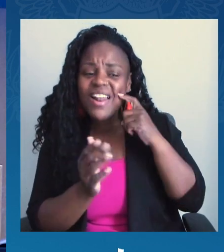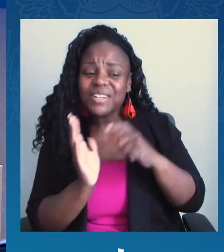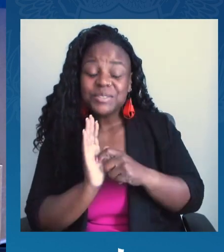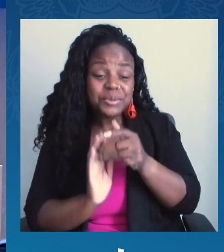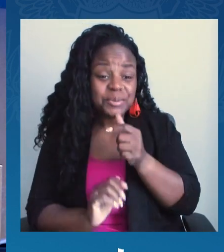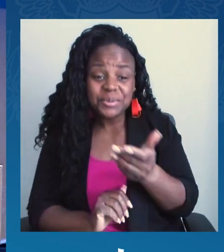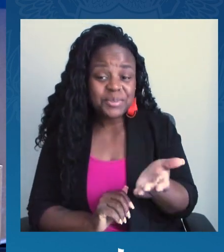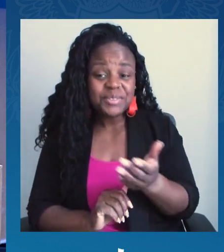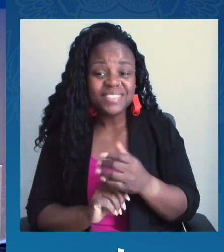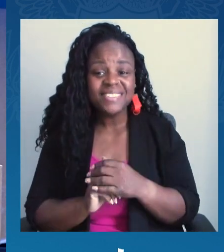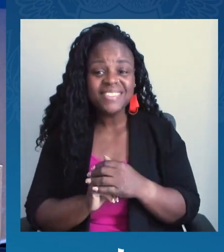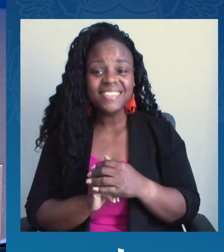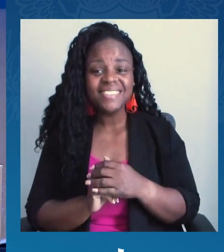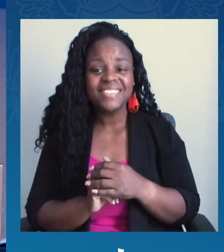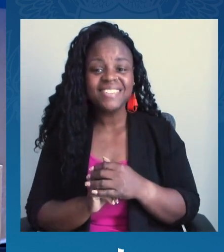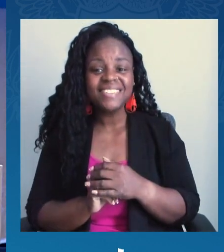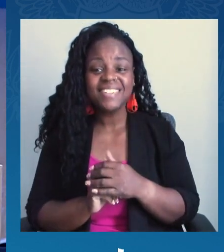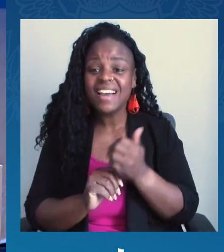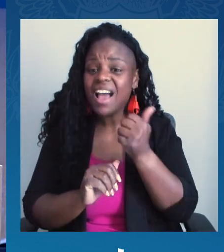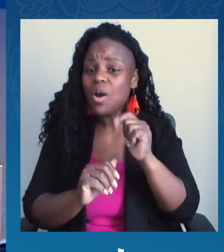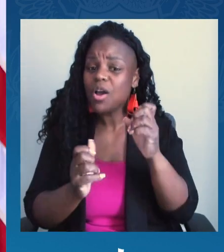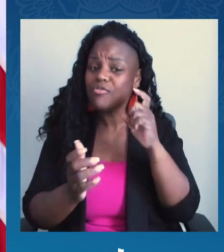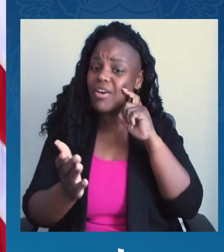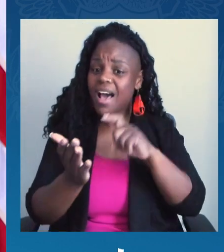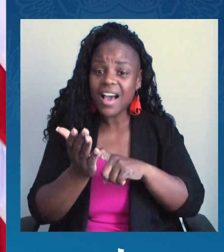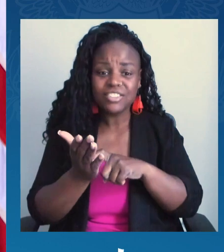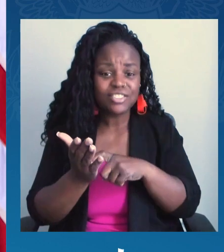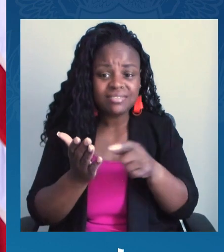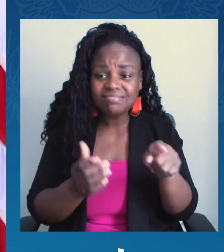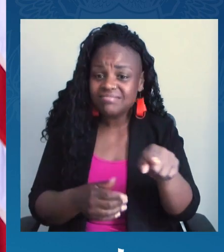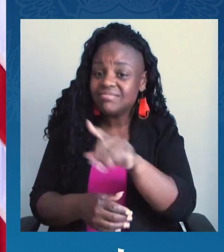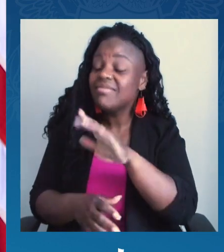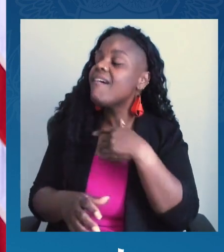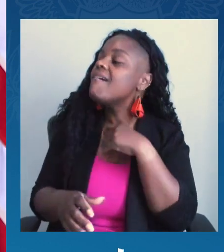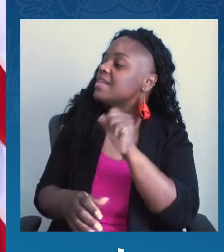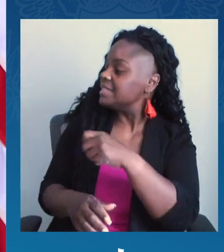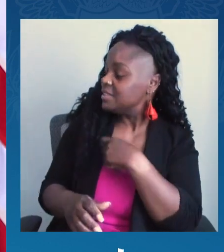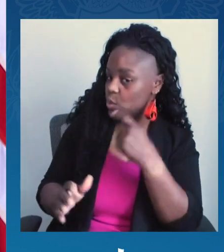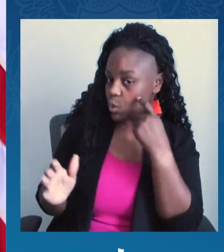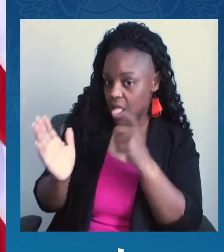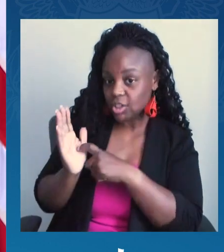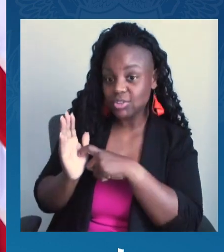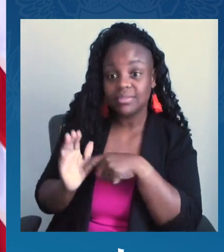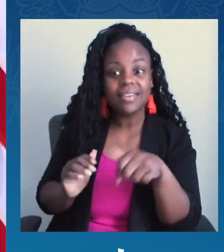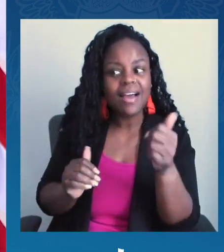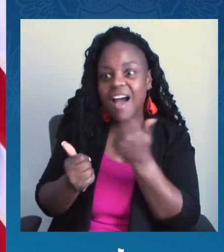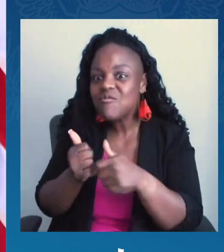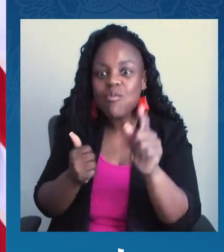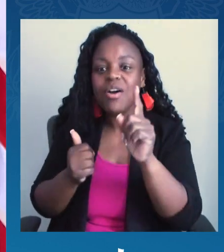is there anyone you want to acknowledge here? The Vice President: I want to acknowledge everybody because I represent the whole of the United States of America.